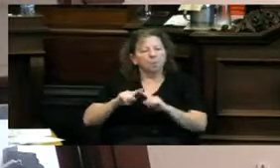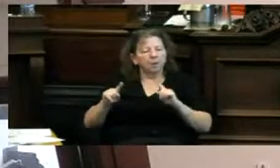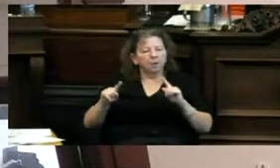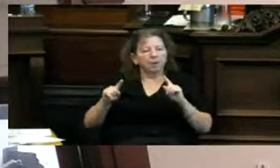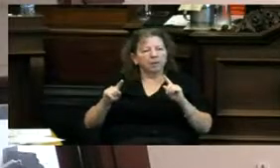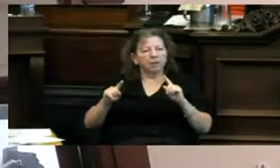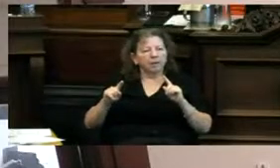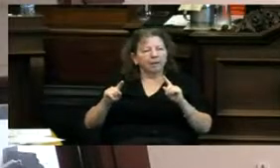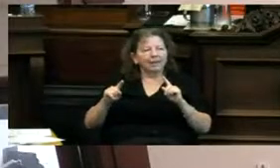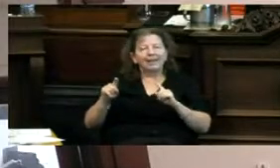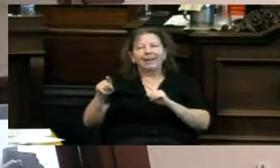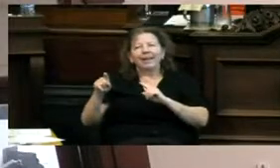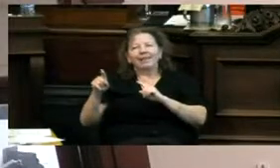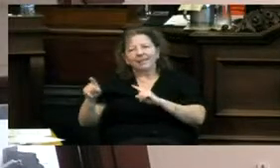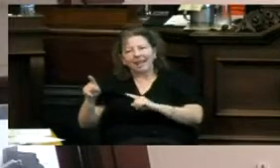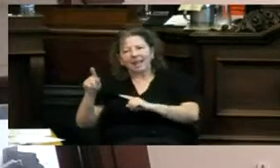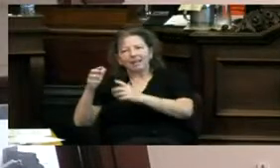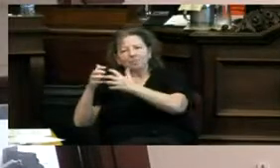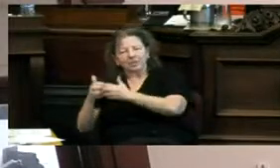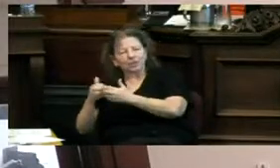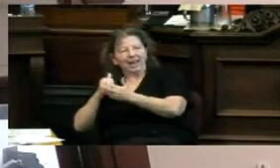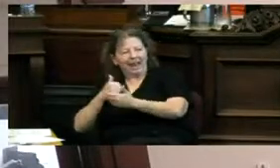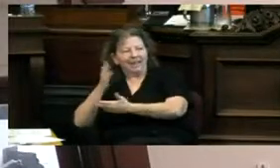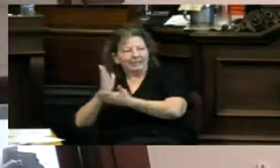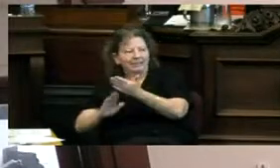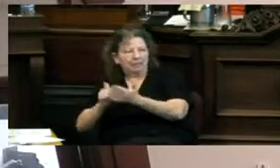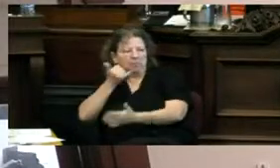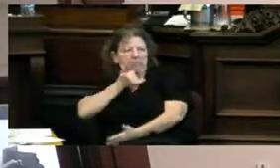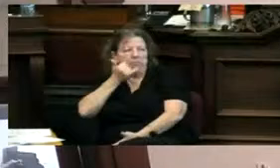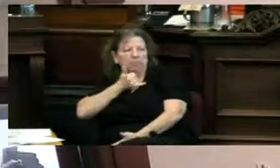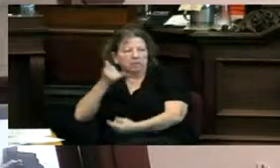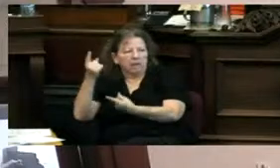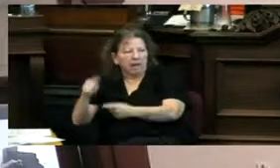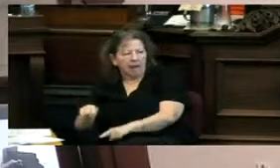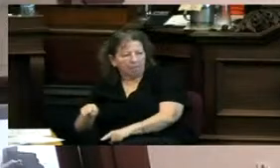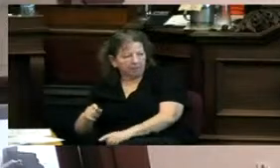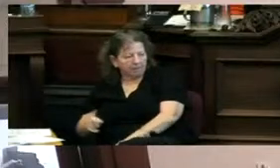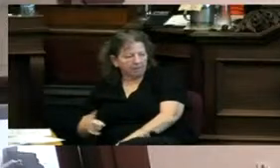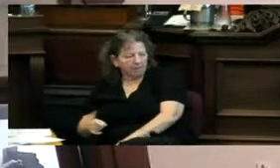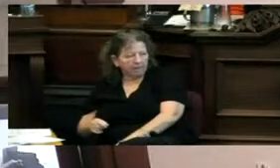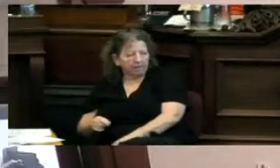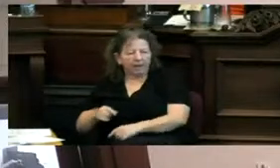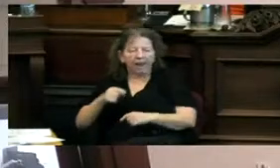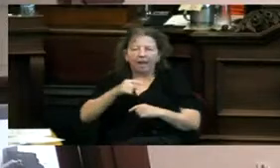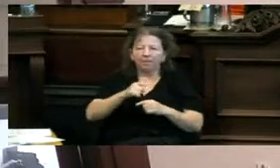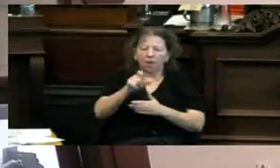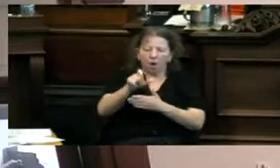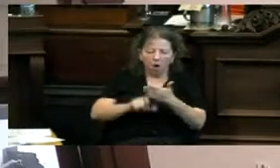intent, but like it has been